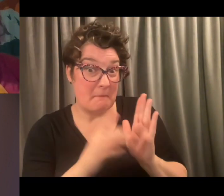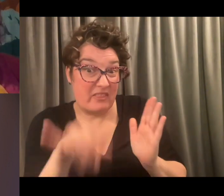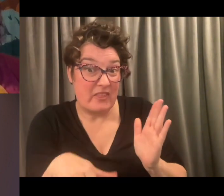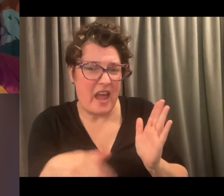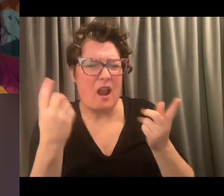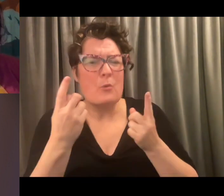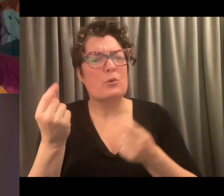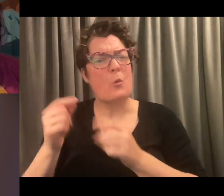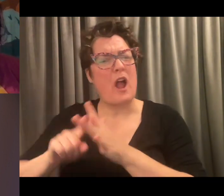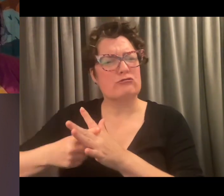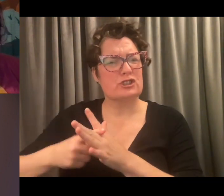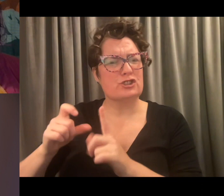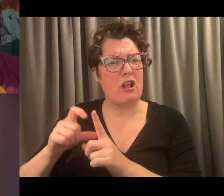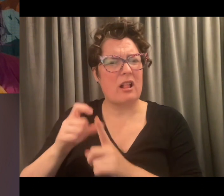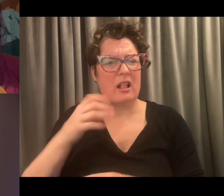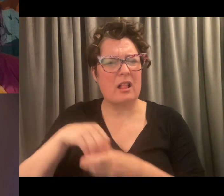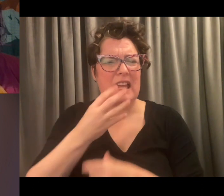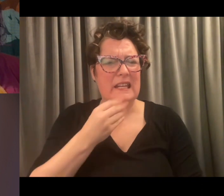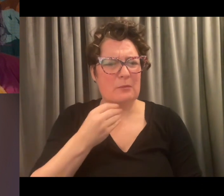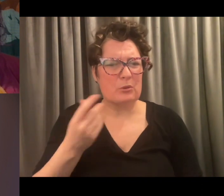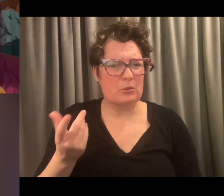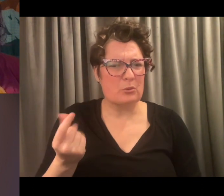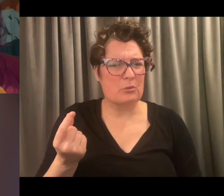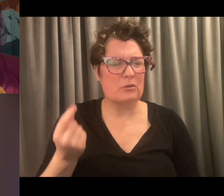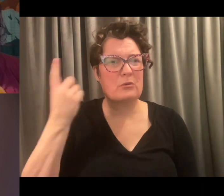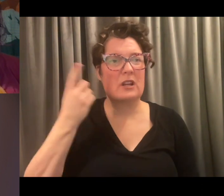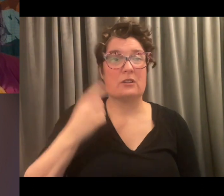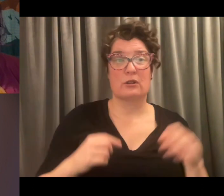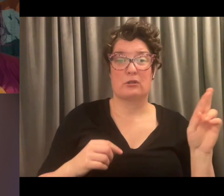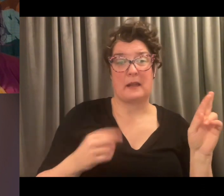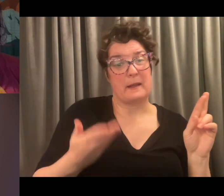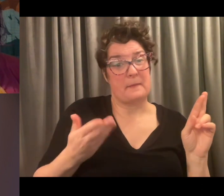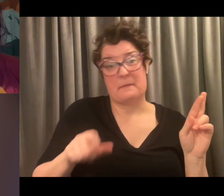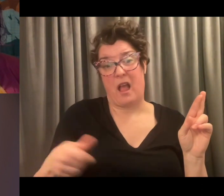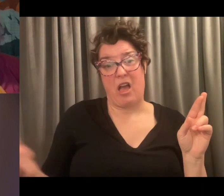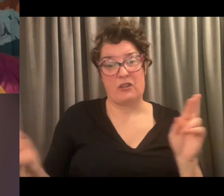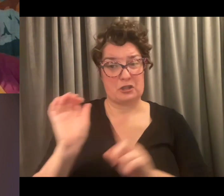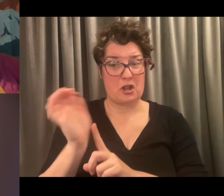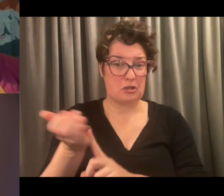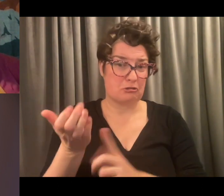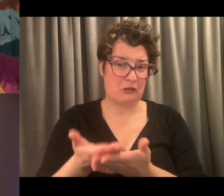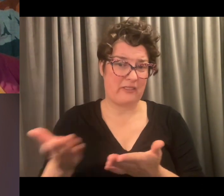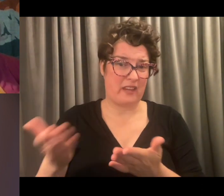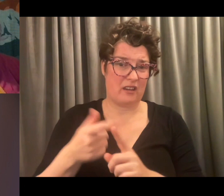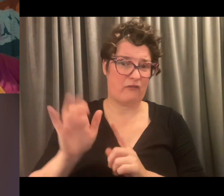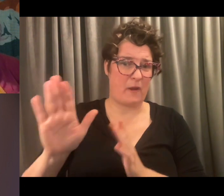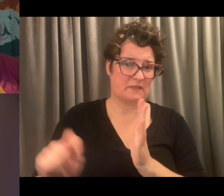Rebekah: It might also be another, like a cultural thing at the time. Nomy: Mm-hmm. Never: Oh yeah. I'm sure it is.